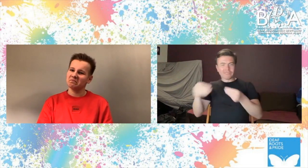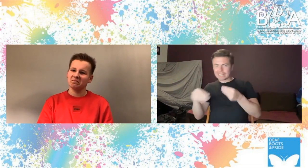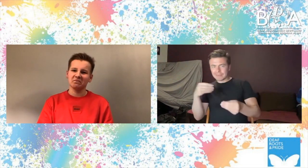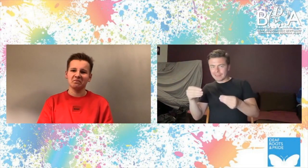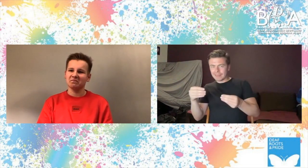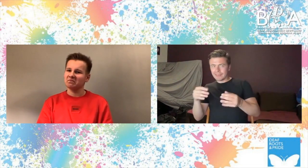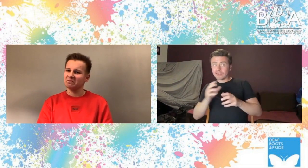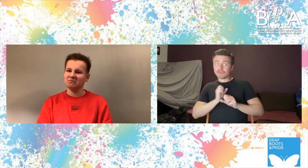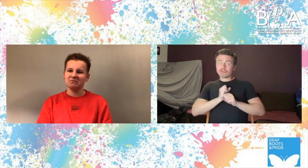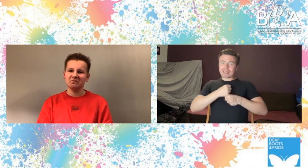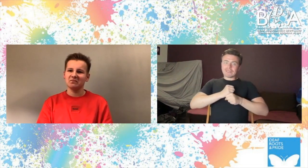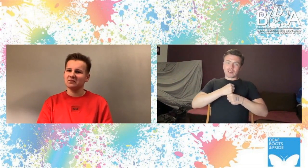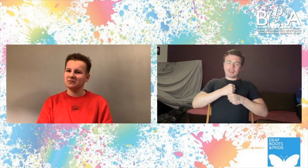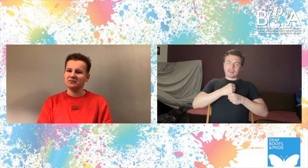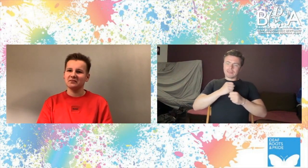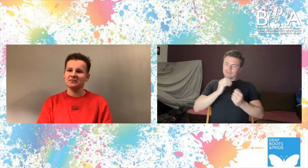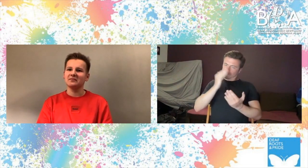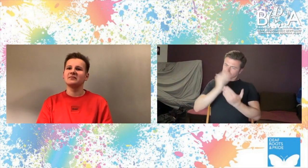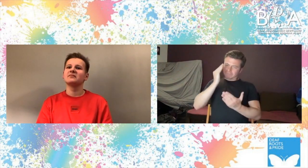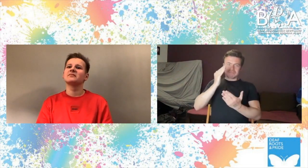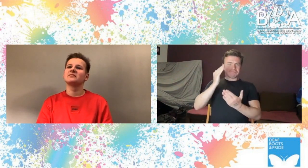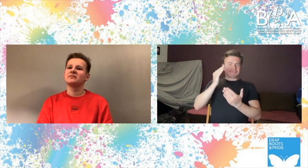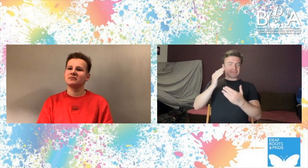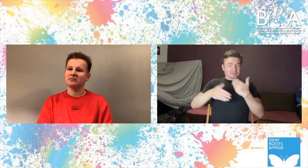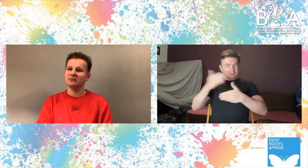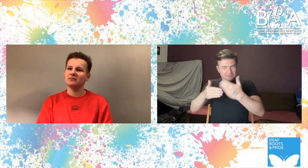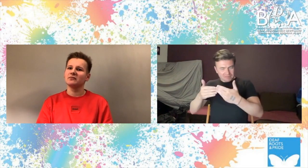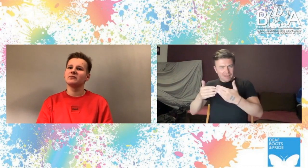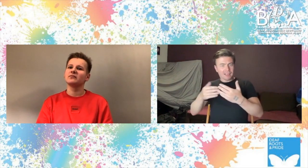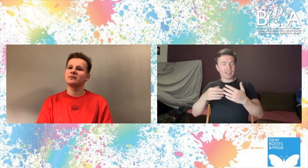sometimes it’s not. It can be quite stressful, or it can be quite fluid.